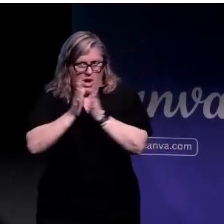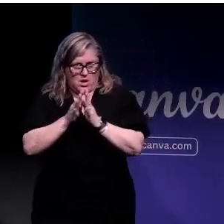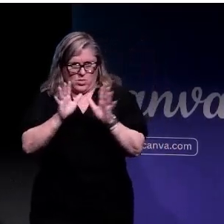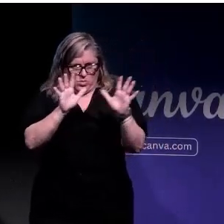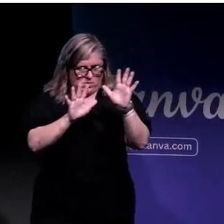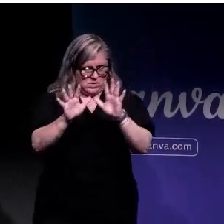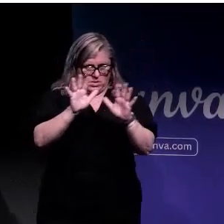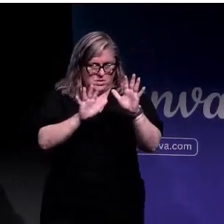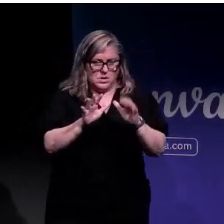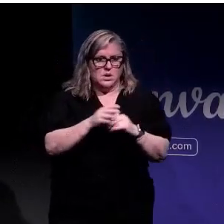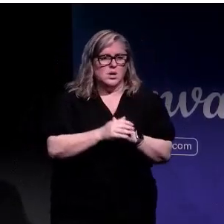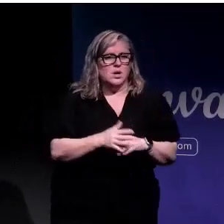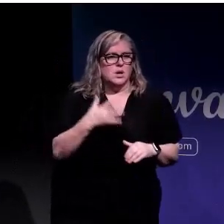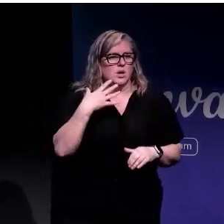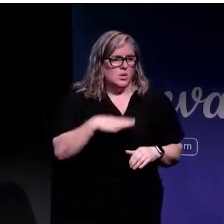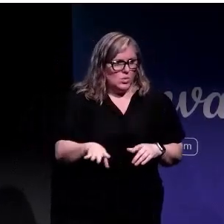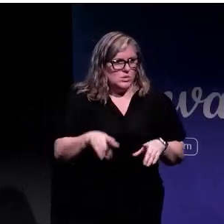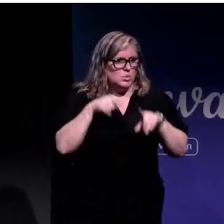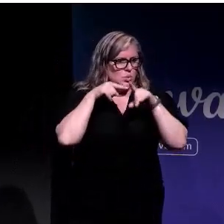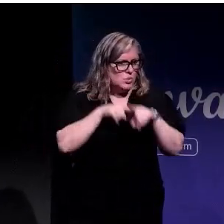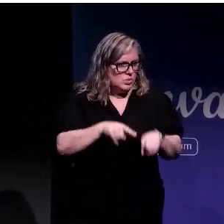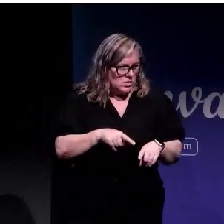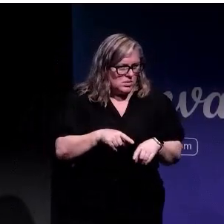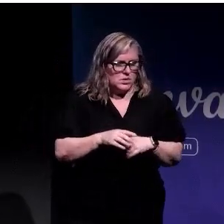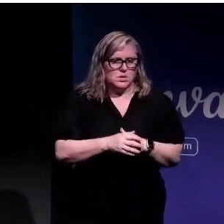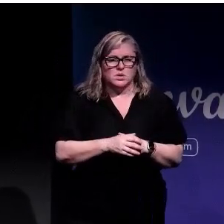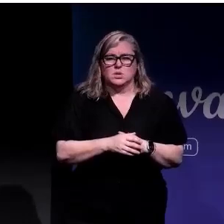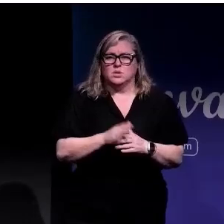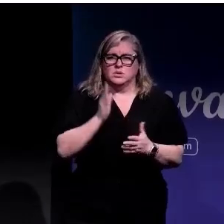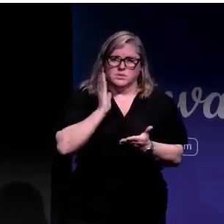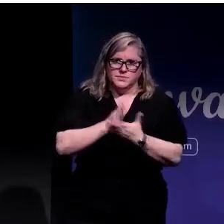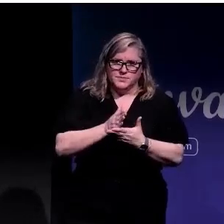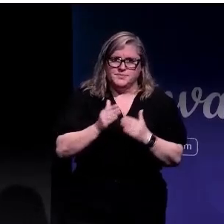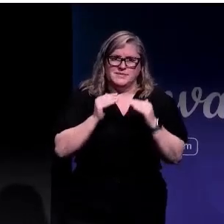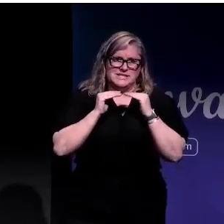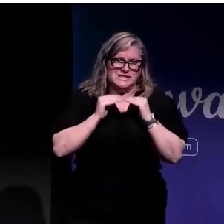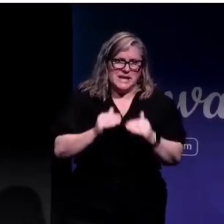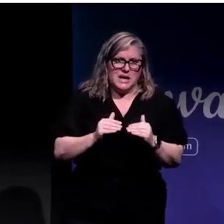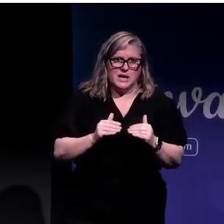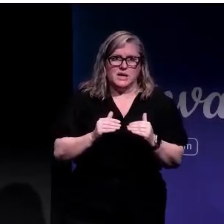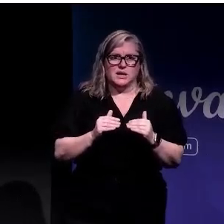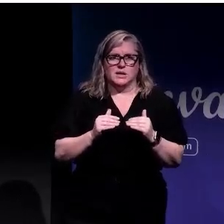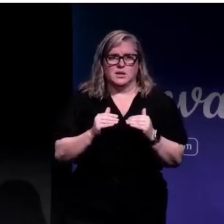So we really want to stick with relatively standard UI features, design